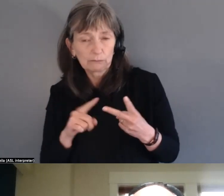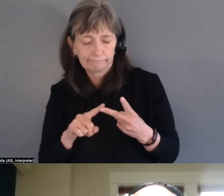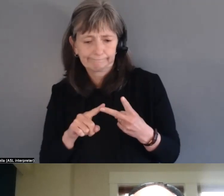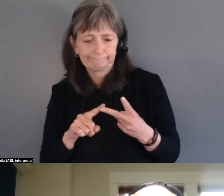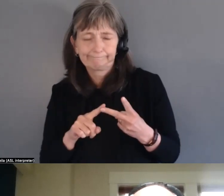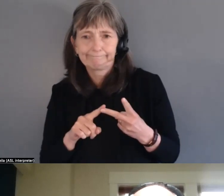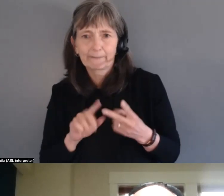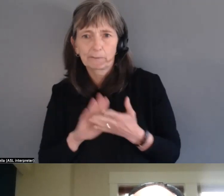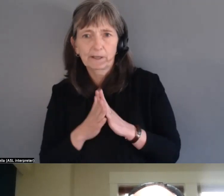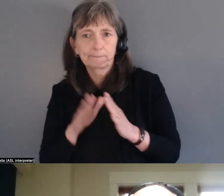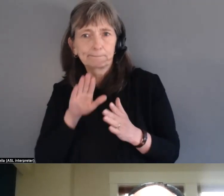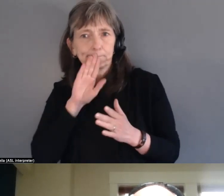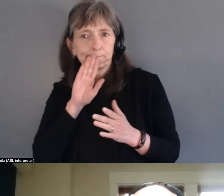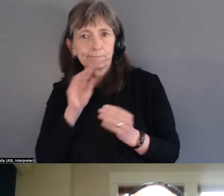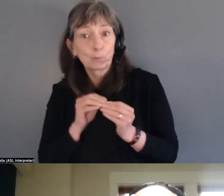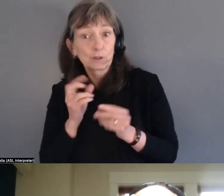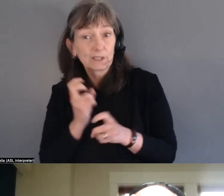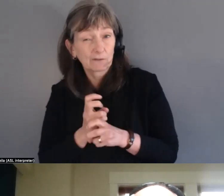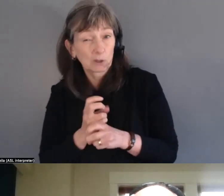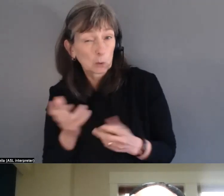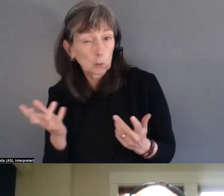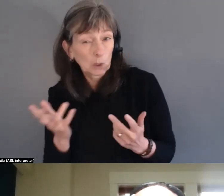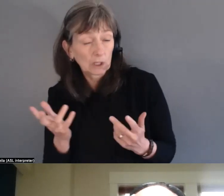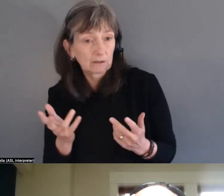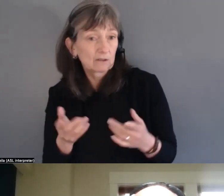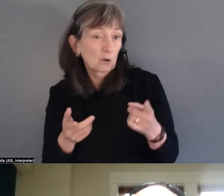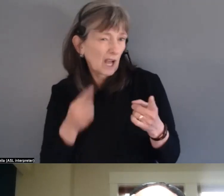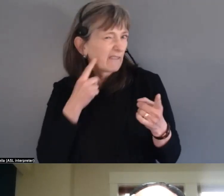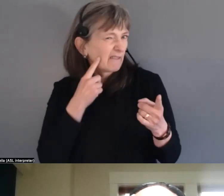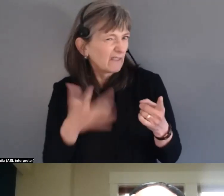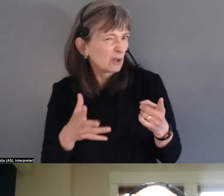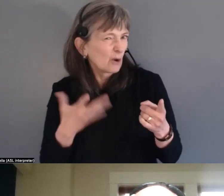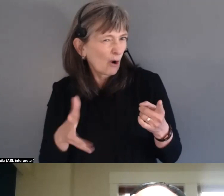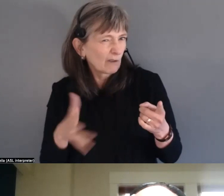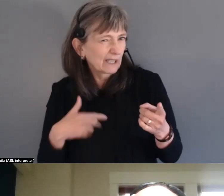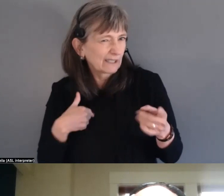maybe we wanna reiterate it. Kieron: Well, putting it in the